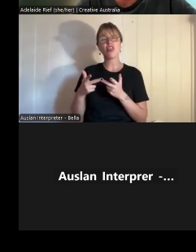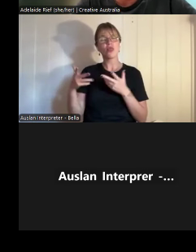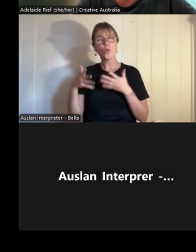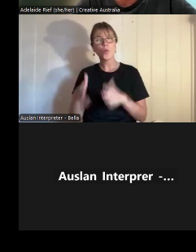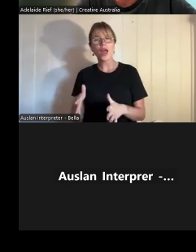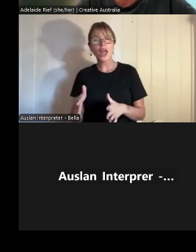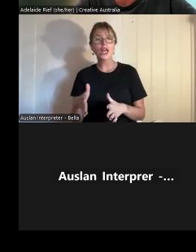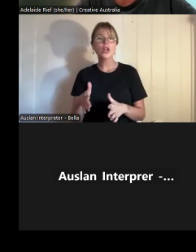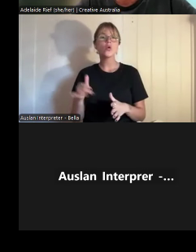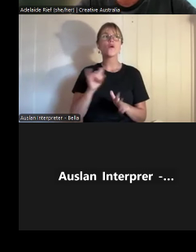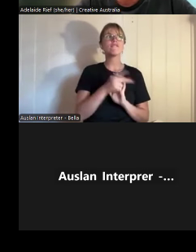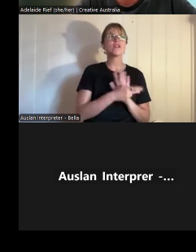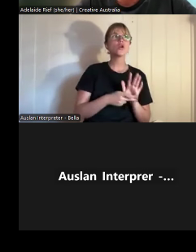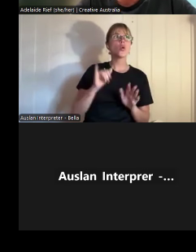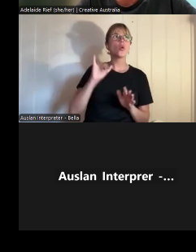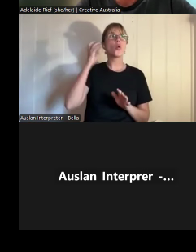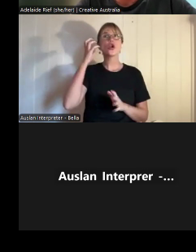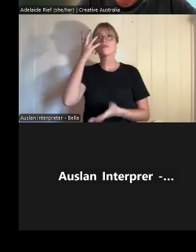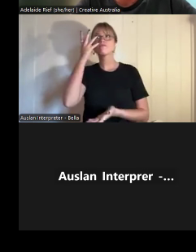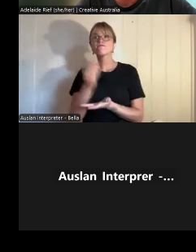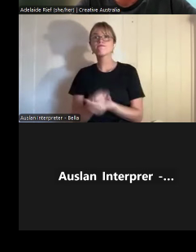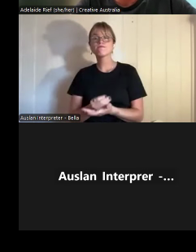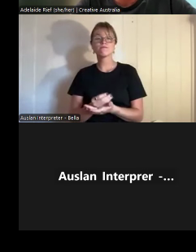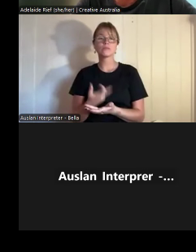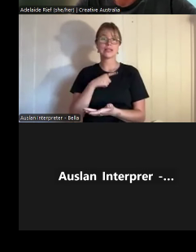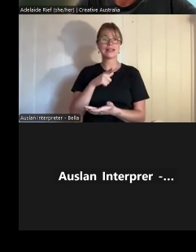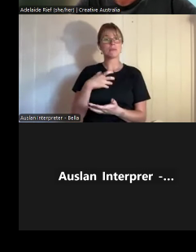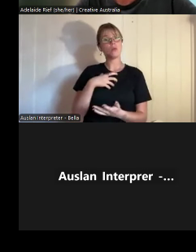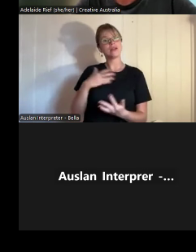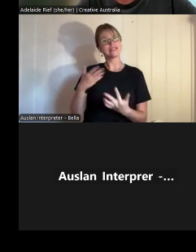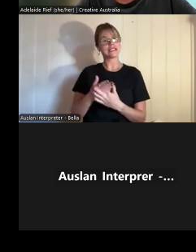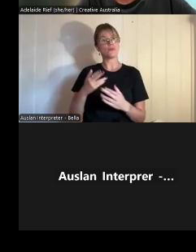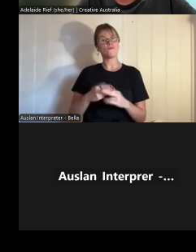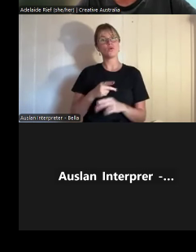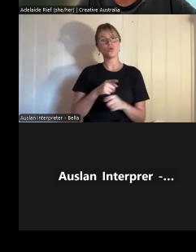a video or an audio recording because that is more accessible to you, again, please contact us and